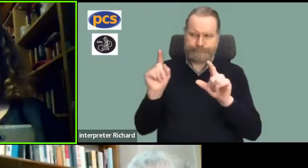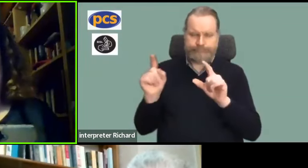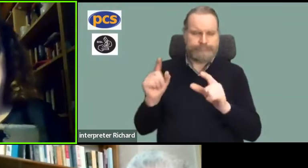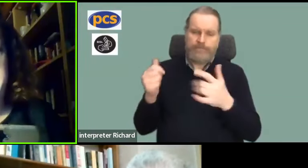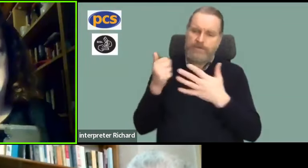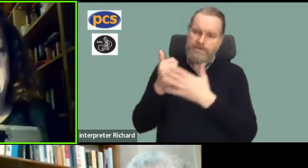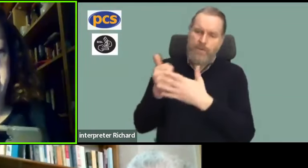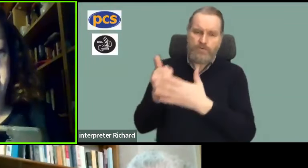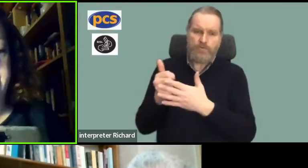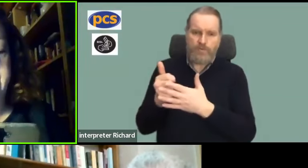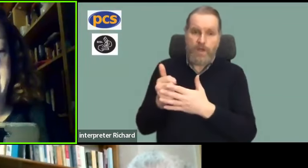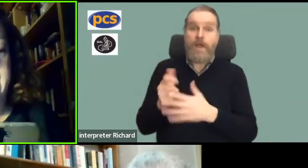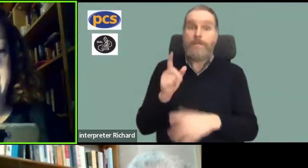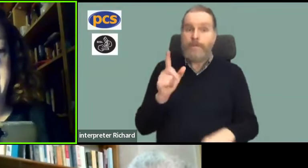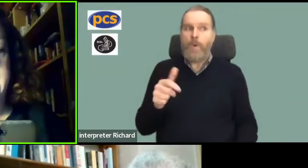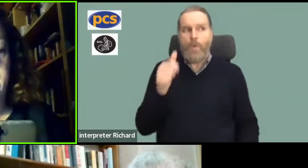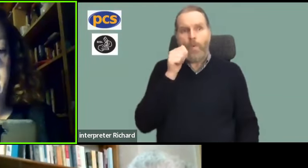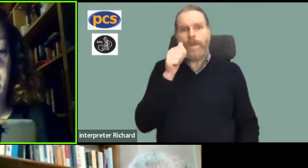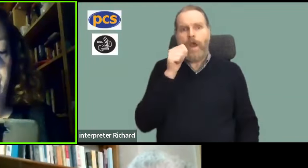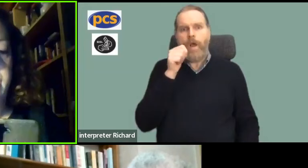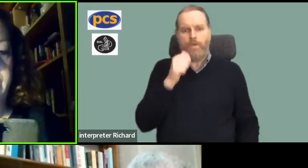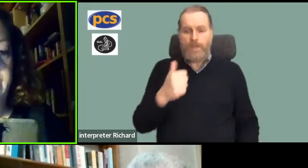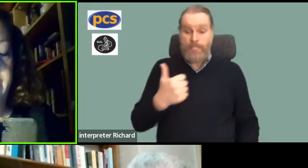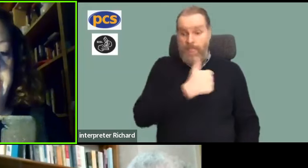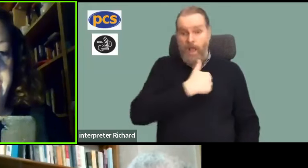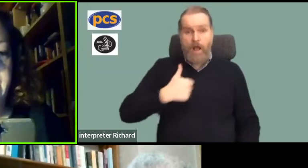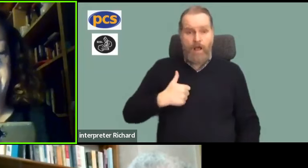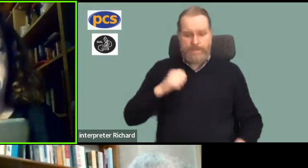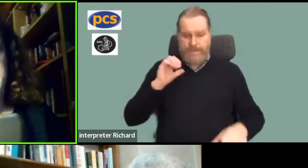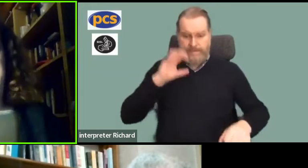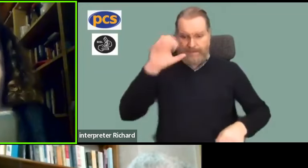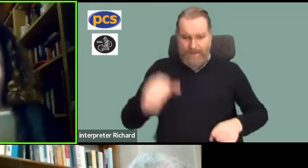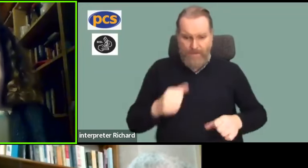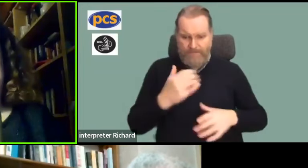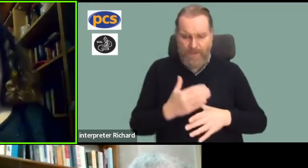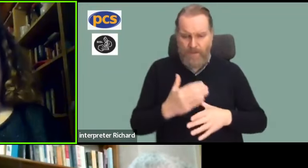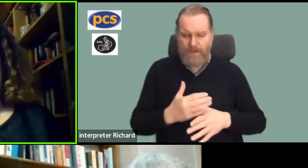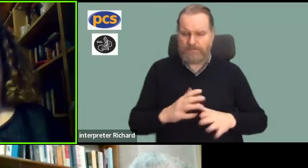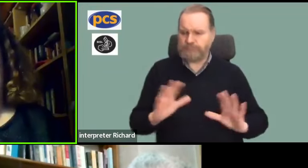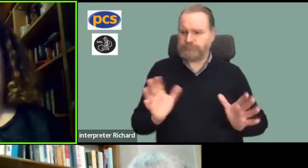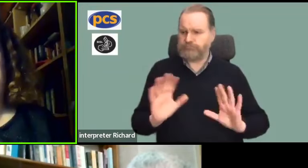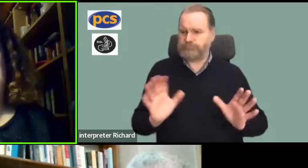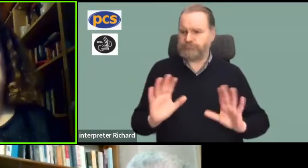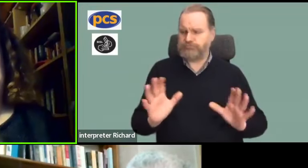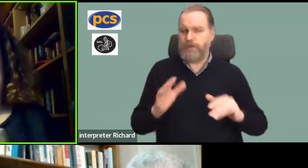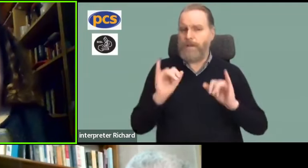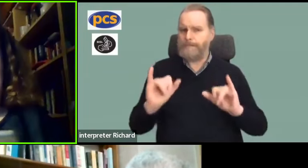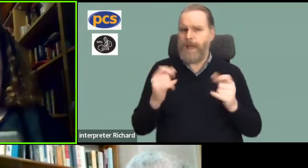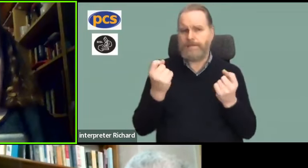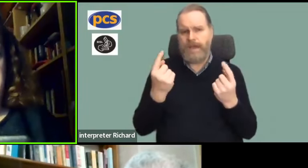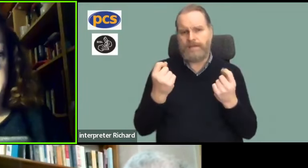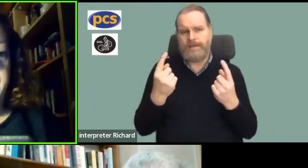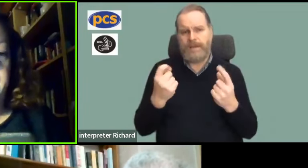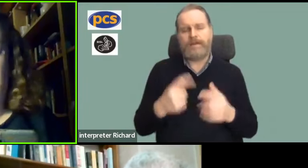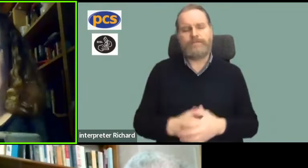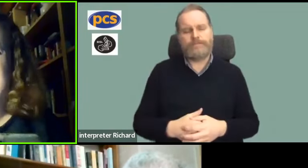we are very painfully , whatever of the aware of this situation, and the possible implications of that, and we will work with you as much as we